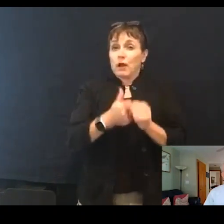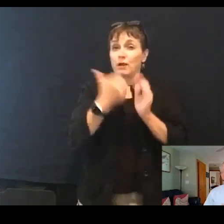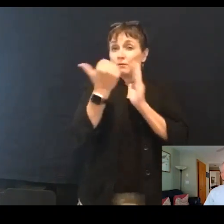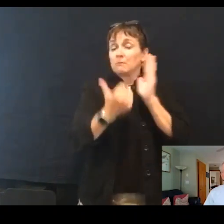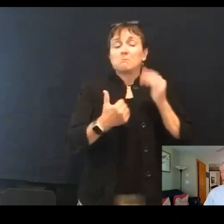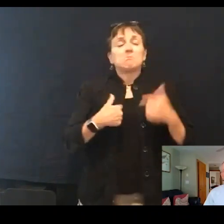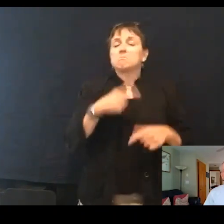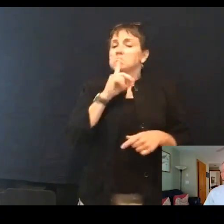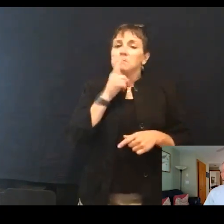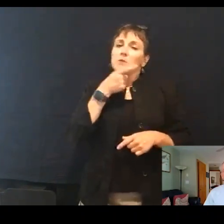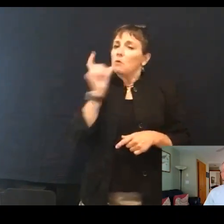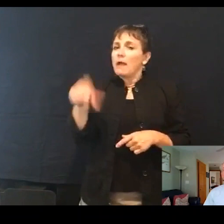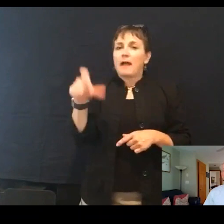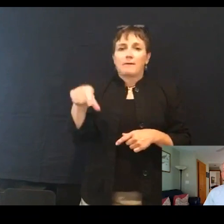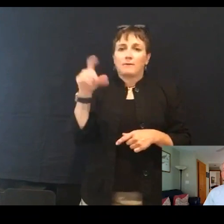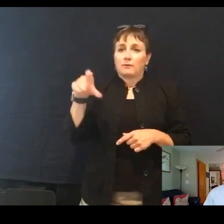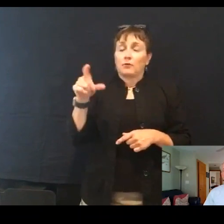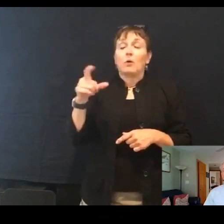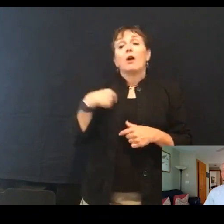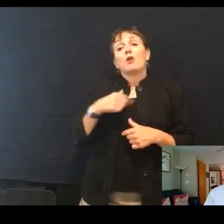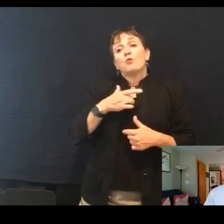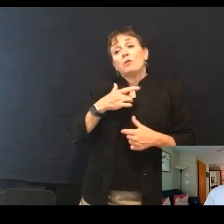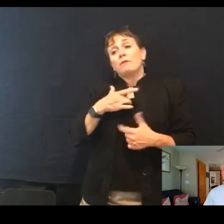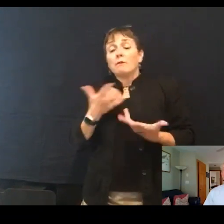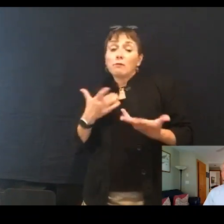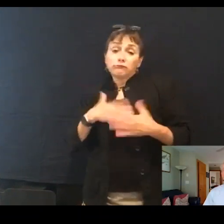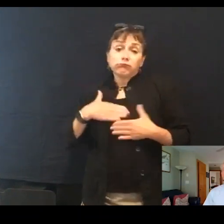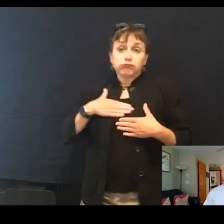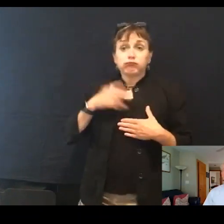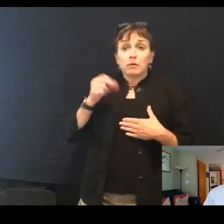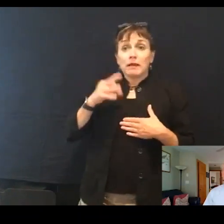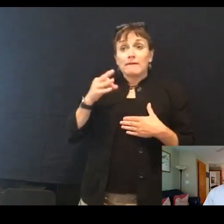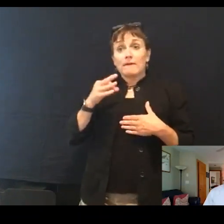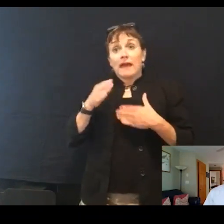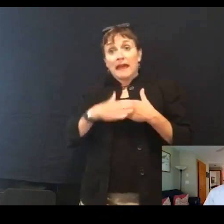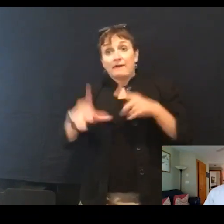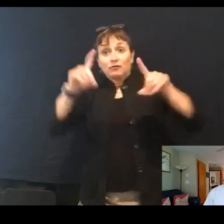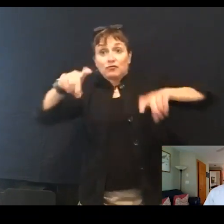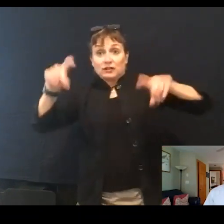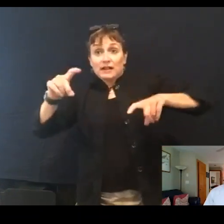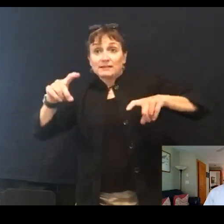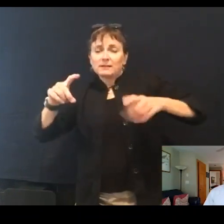We would certainly appreciate it if after being tested you joined and shared the information with us,